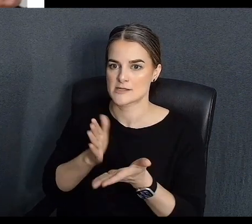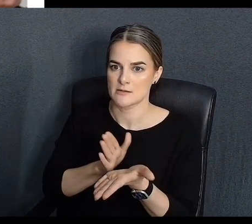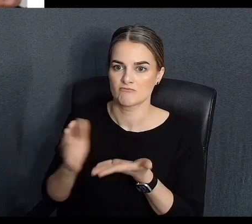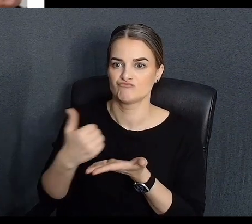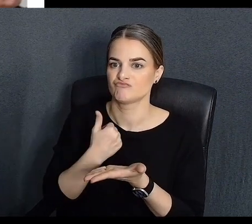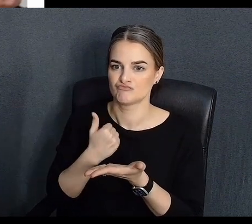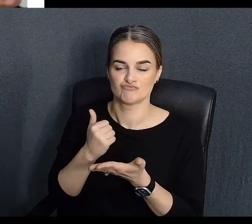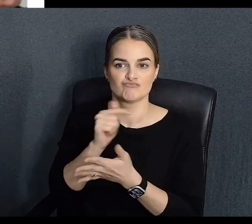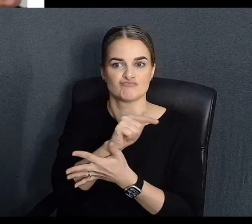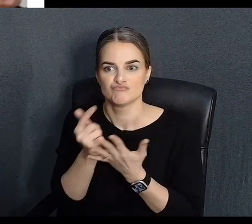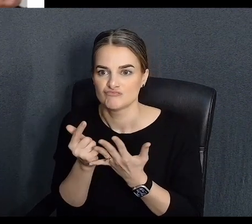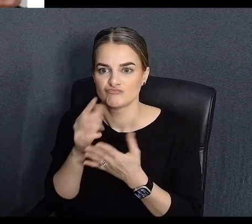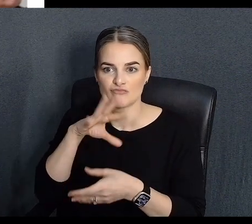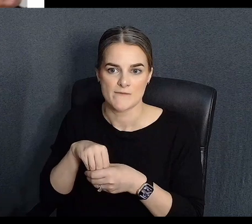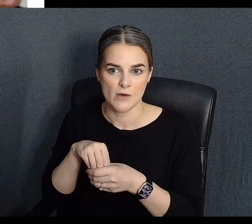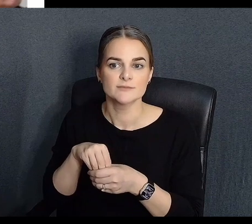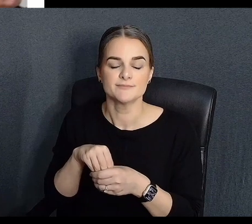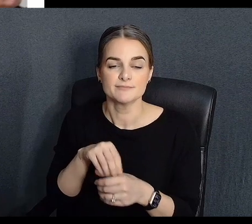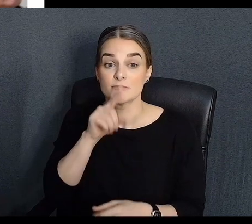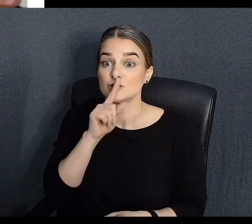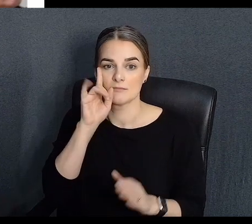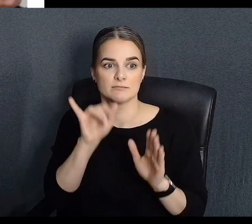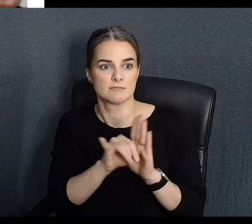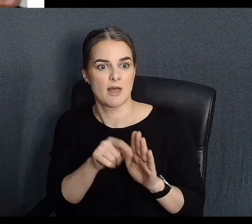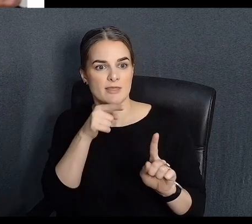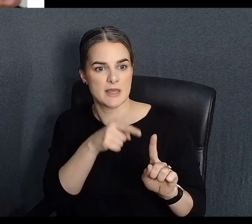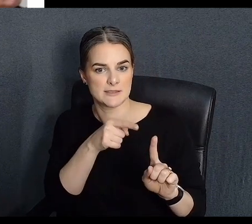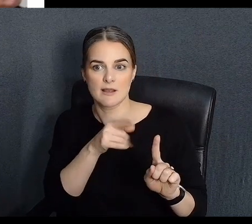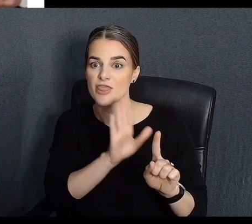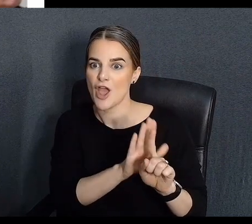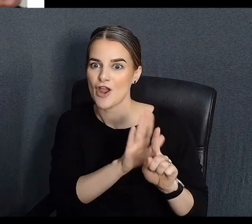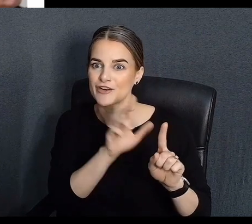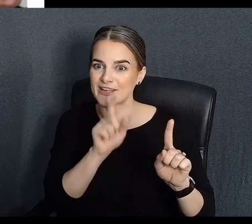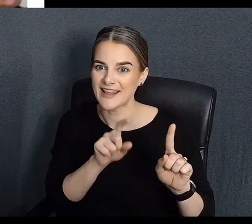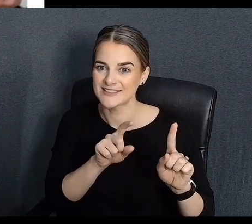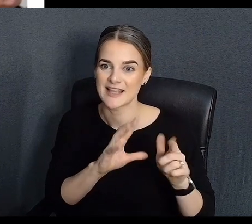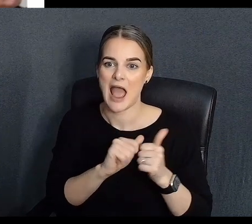We want to make sure that we've identified what the person needs and how we're going to move forward with that.